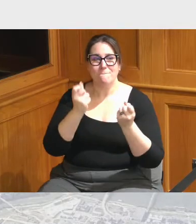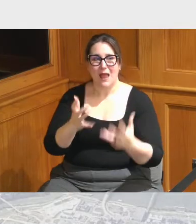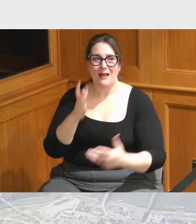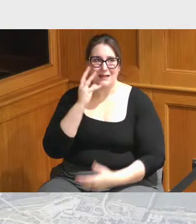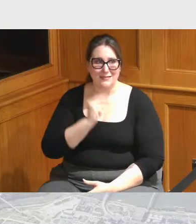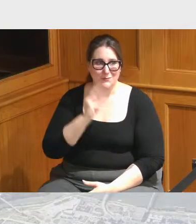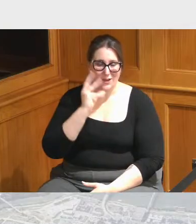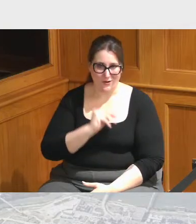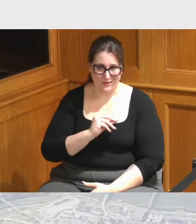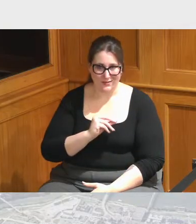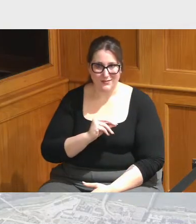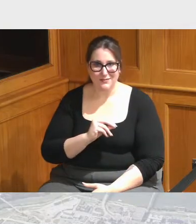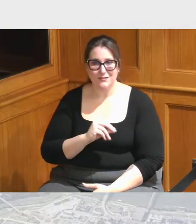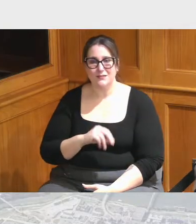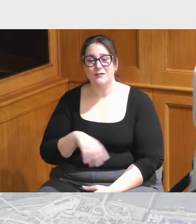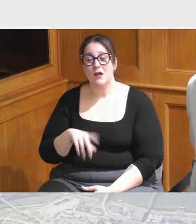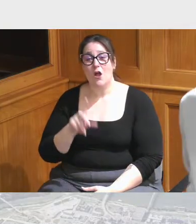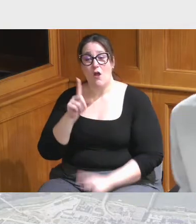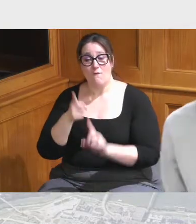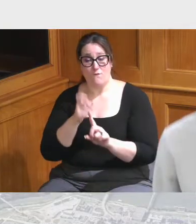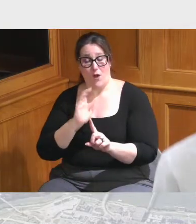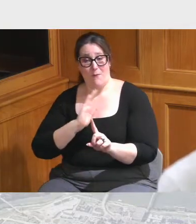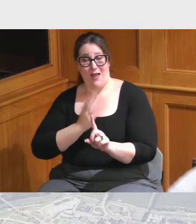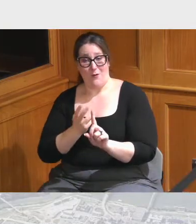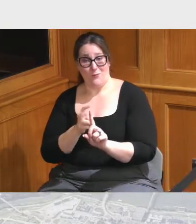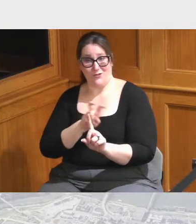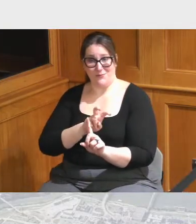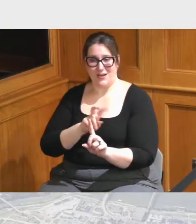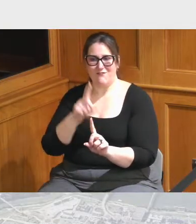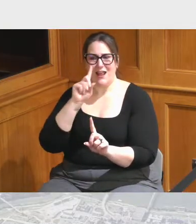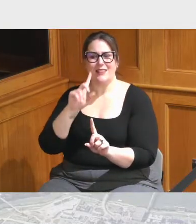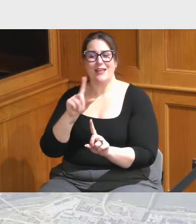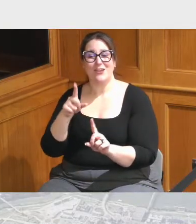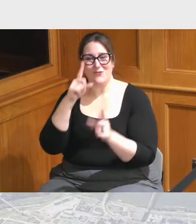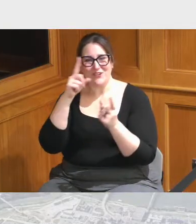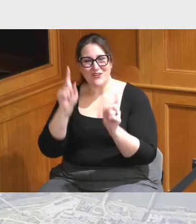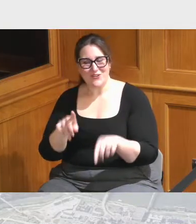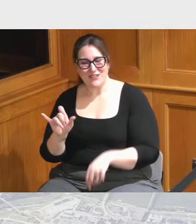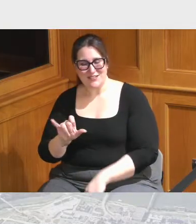say from Perkins and Wol's perspective and I think HRNA and MKSK would also mention this is that this